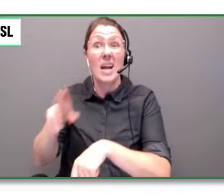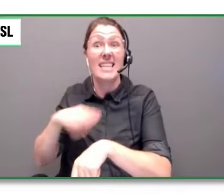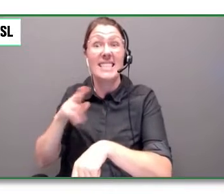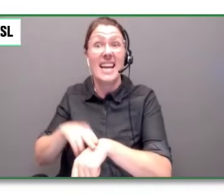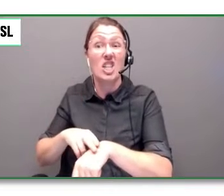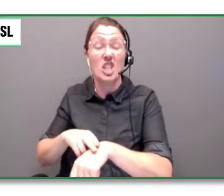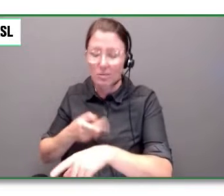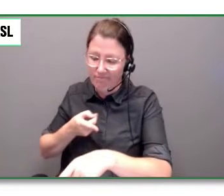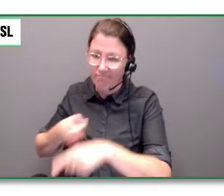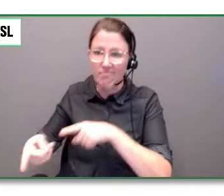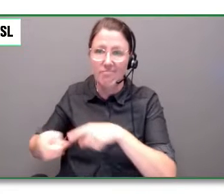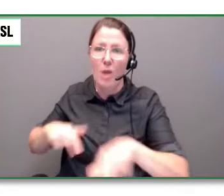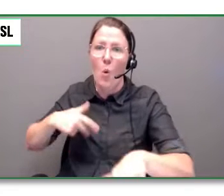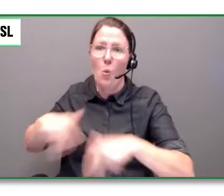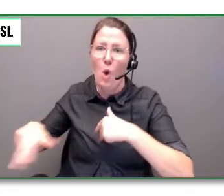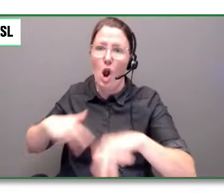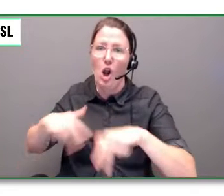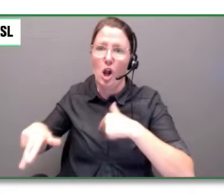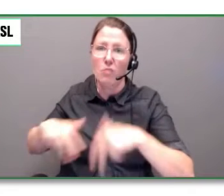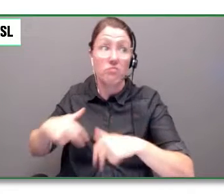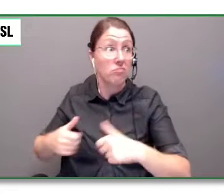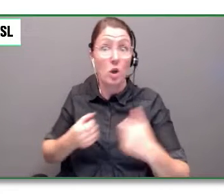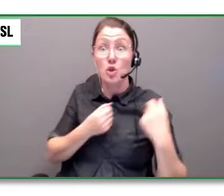development into the national park system.